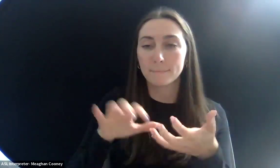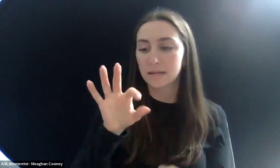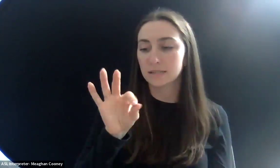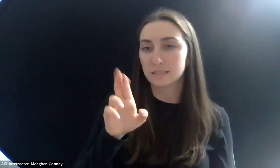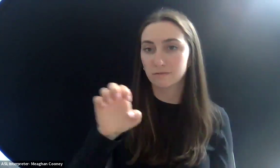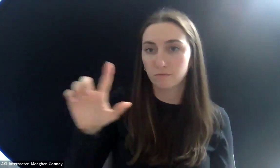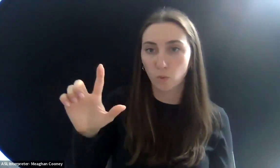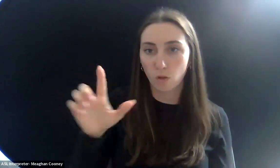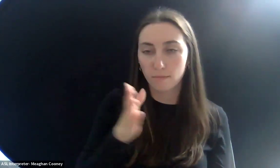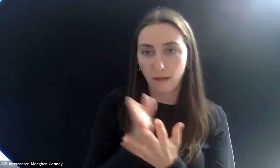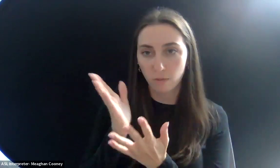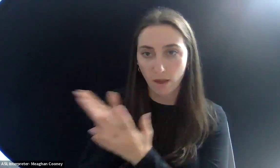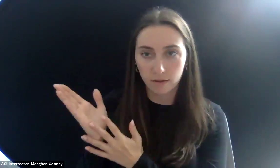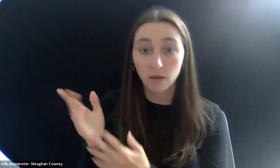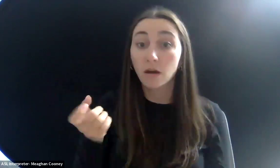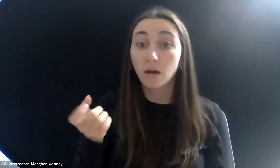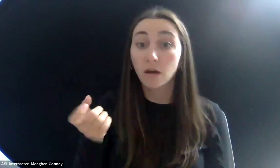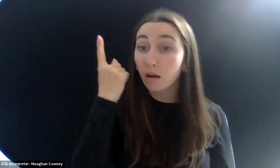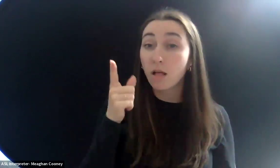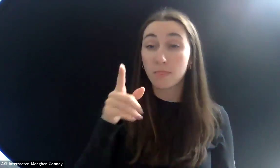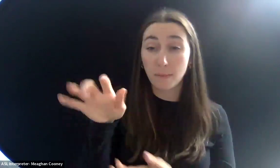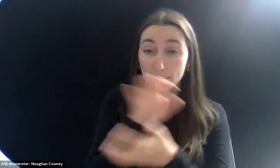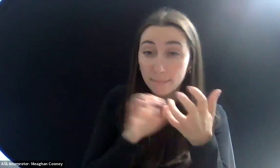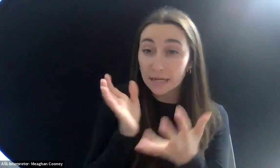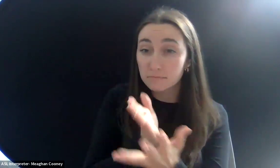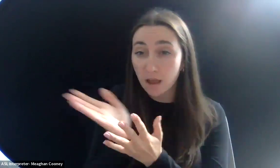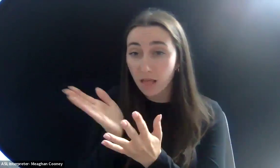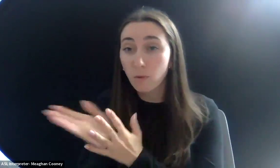Now remember though that the mixed fuel pathway or that